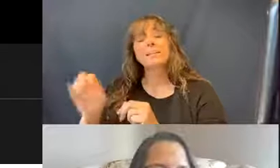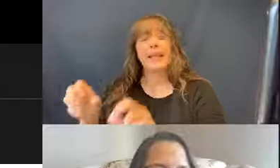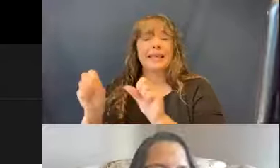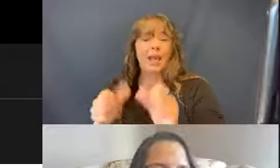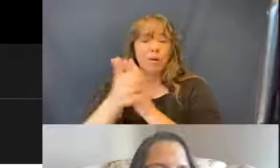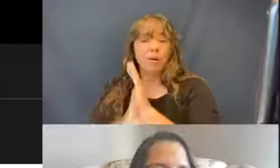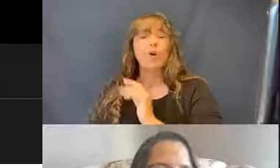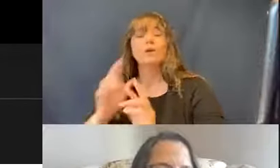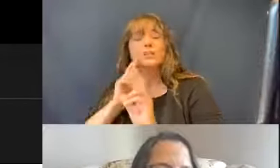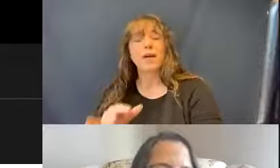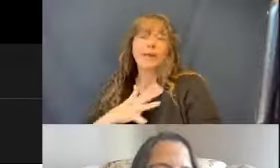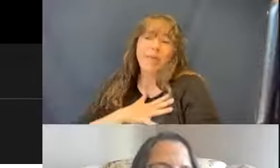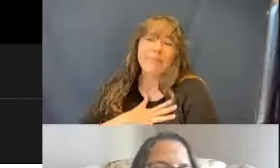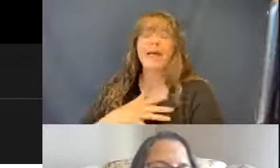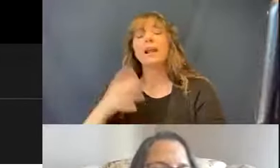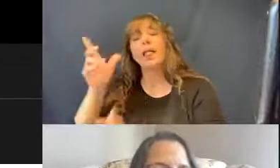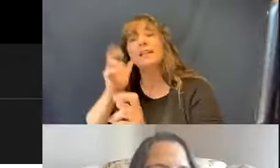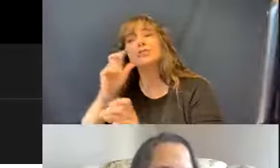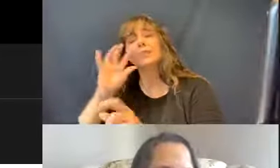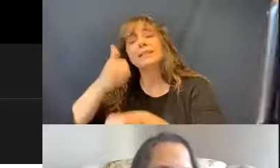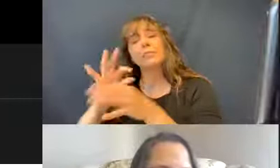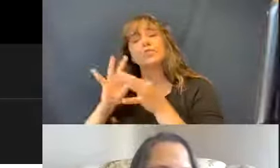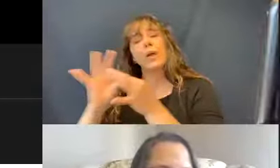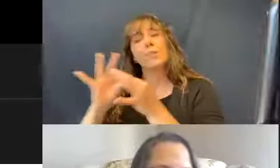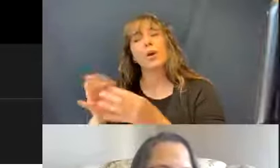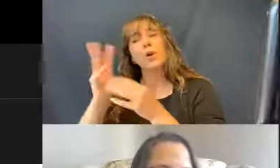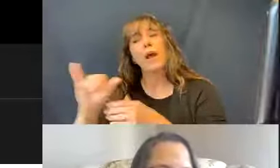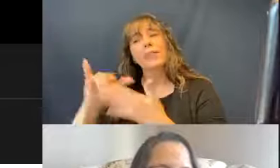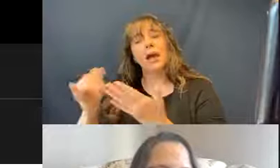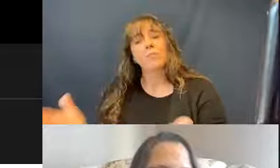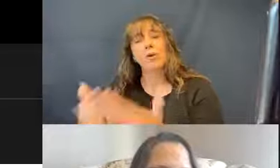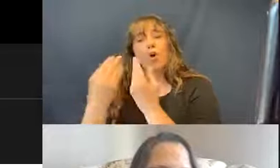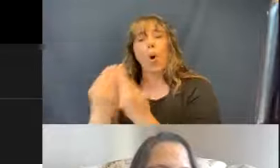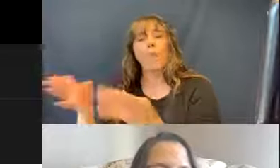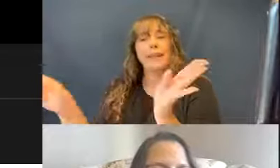listening to establish rapport in a way that promotes openness on issues of concern and